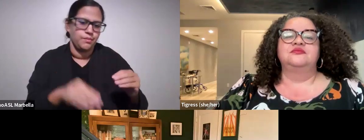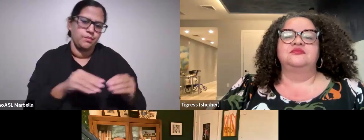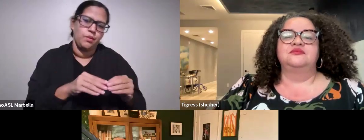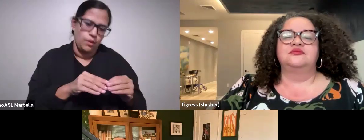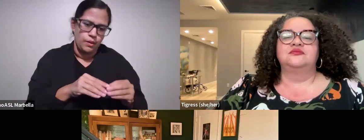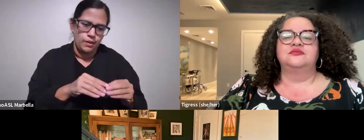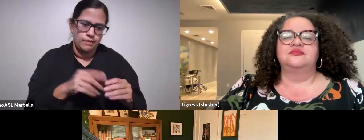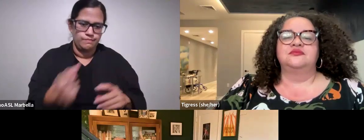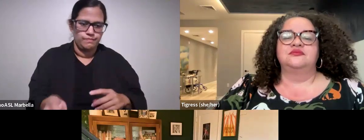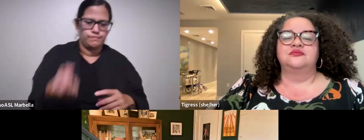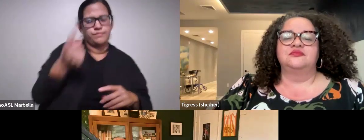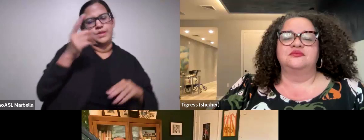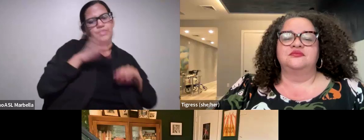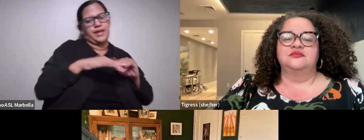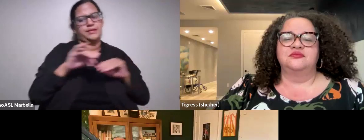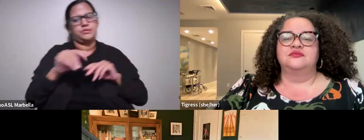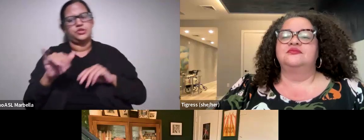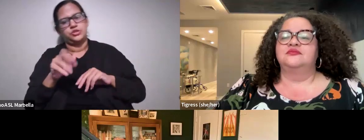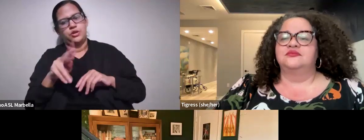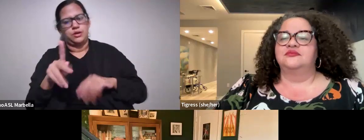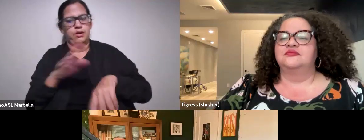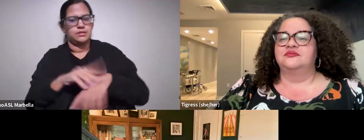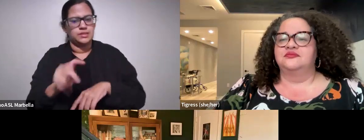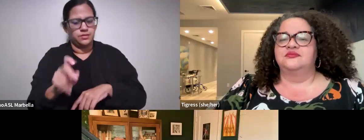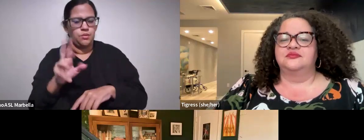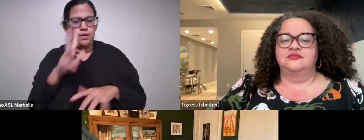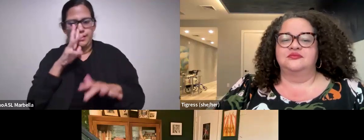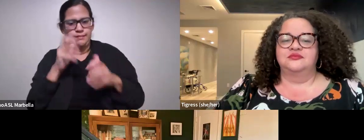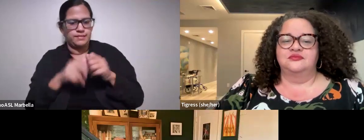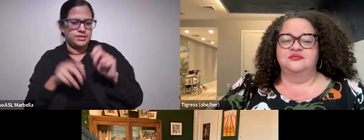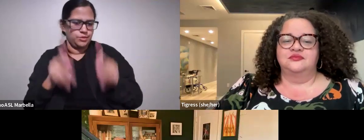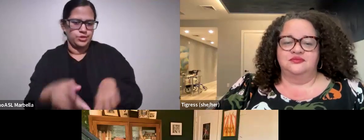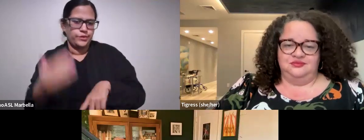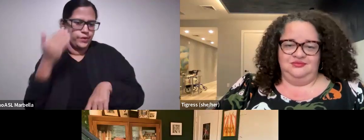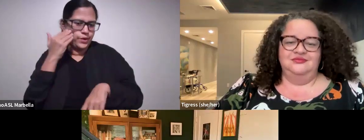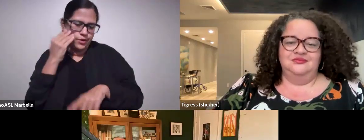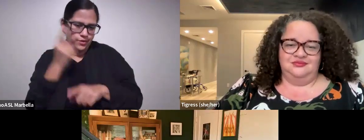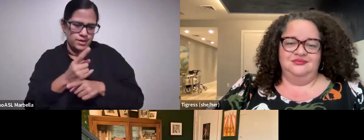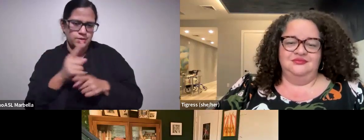than jerks on television or than the meanest person to fat people.